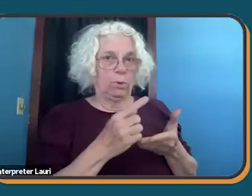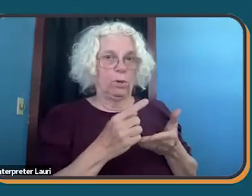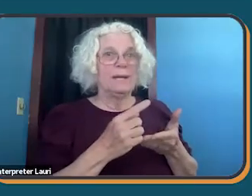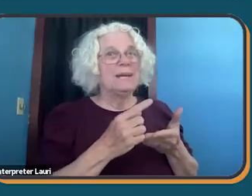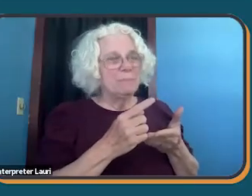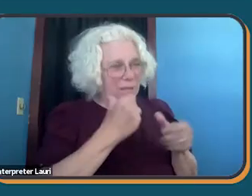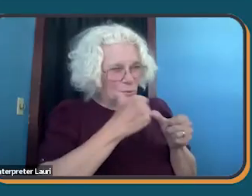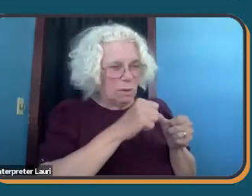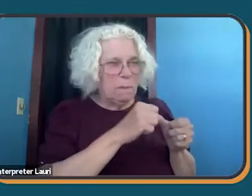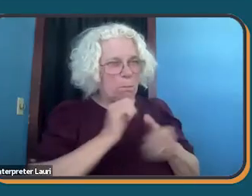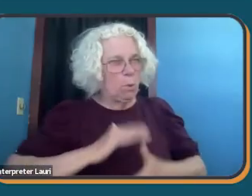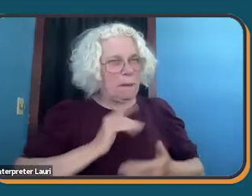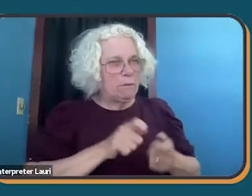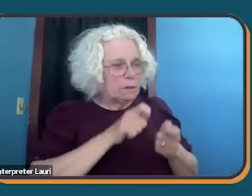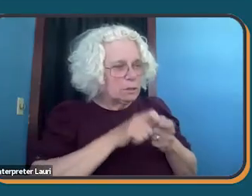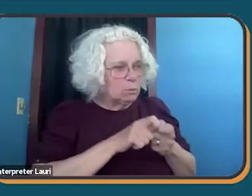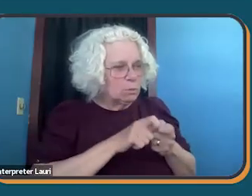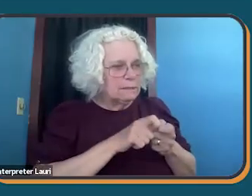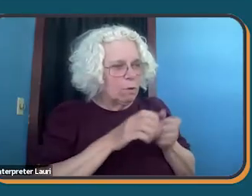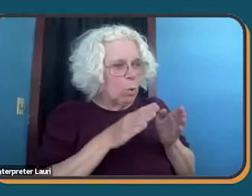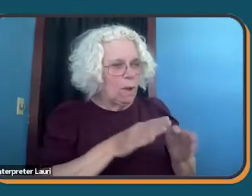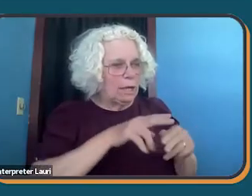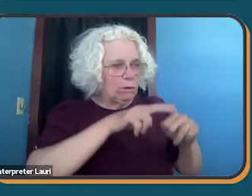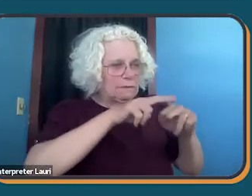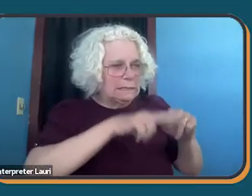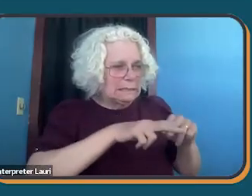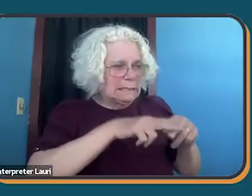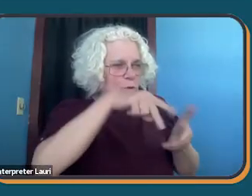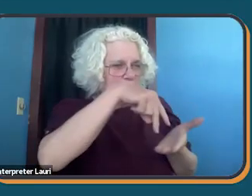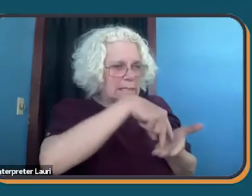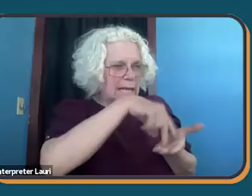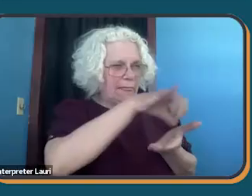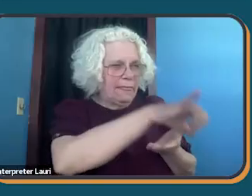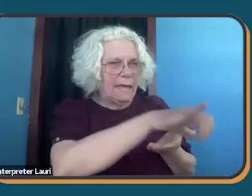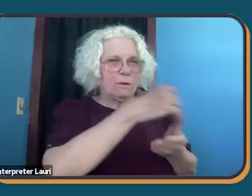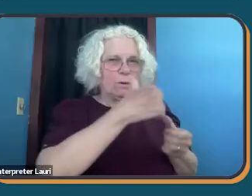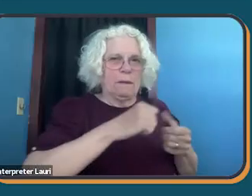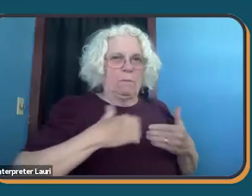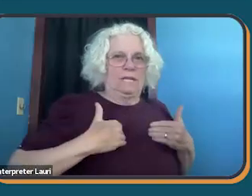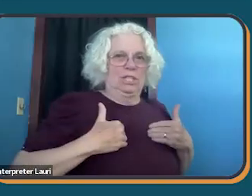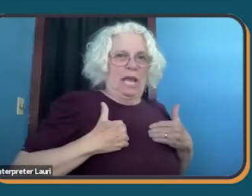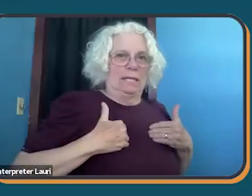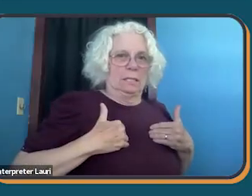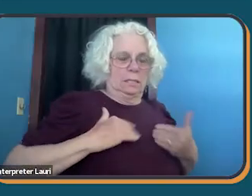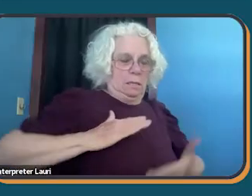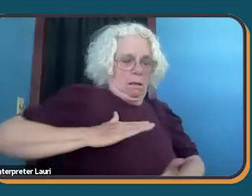that's required for mammograms, which is with the chest out, and an arched back,